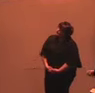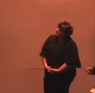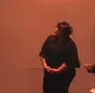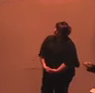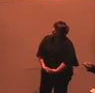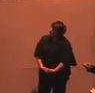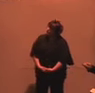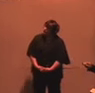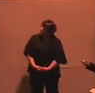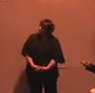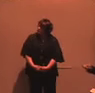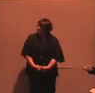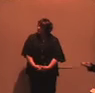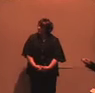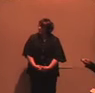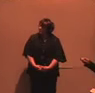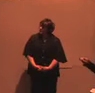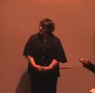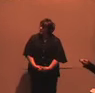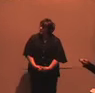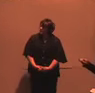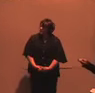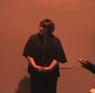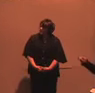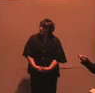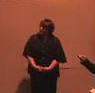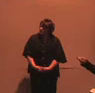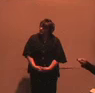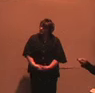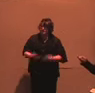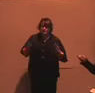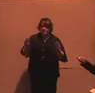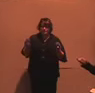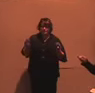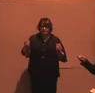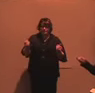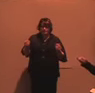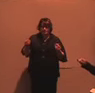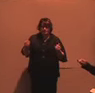And like this, on the ground floor, rather a covered area,